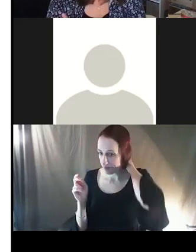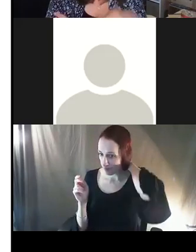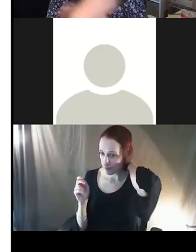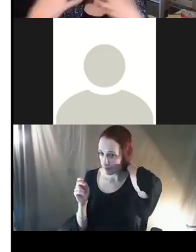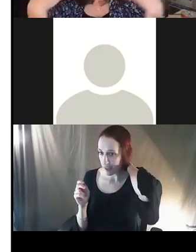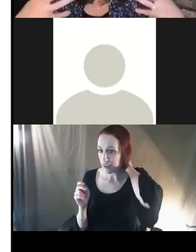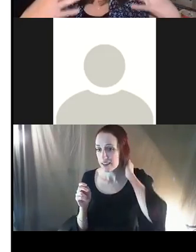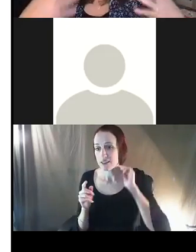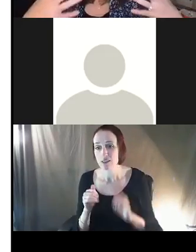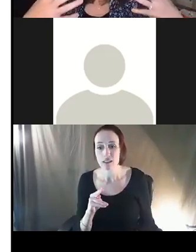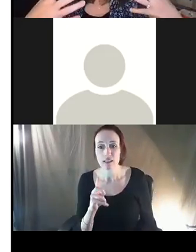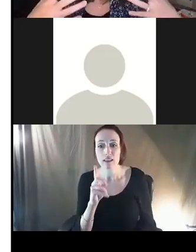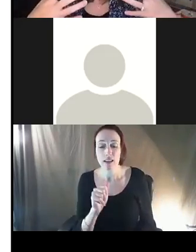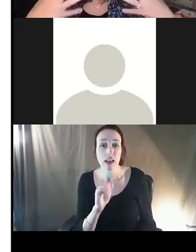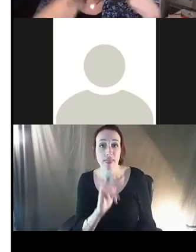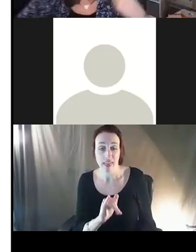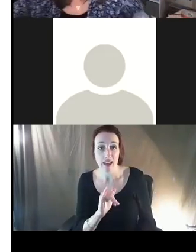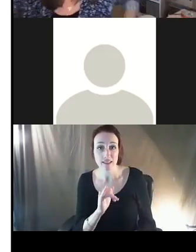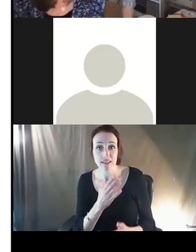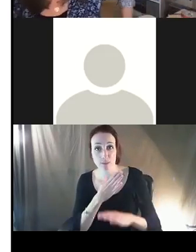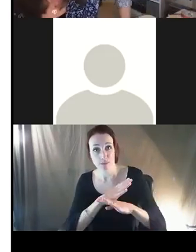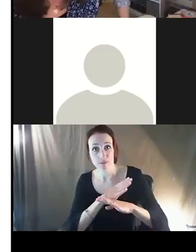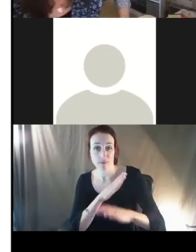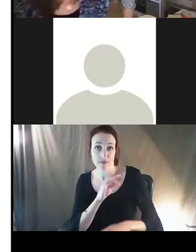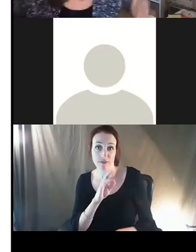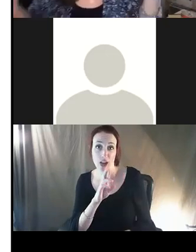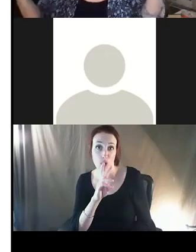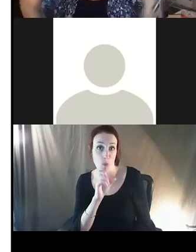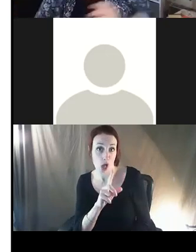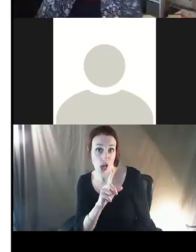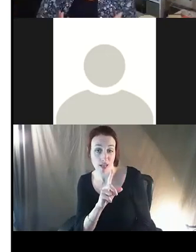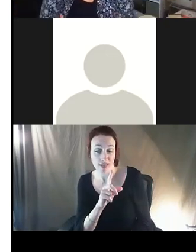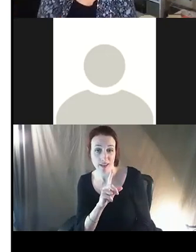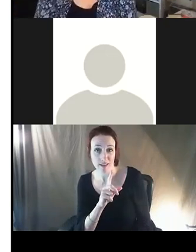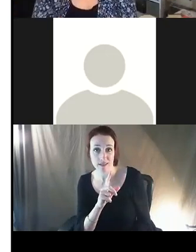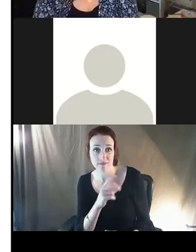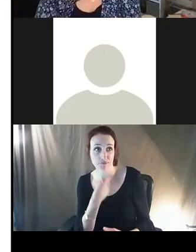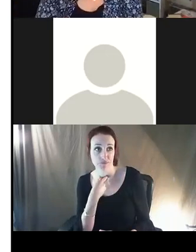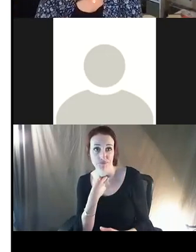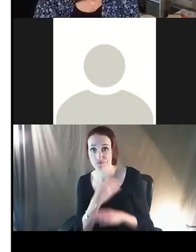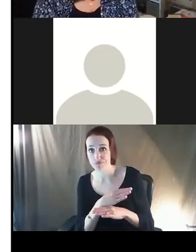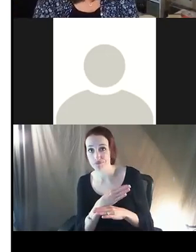preventing us access. Laura Plummer: We had a training last week where